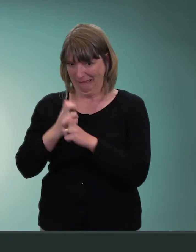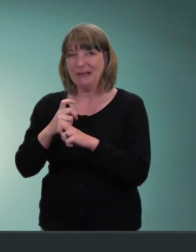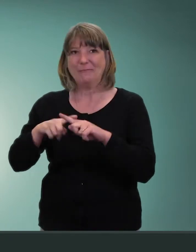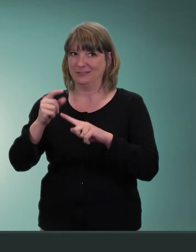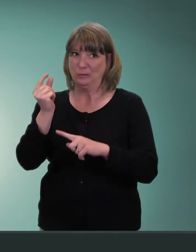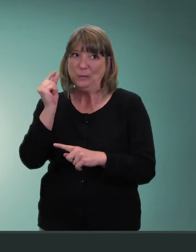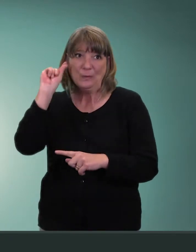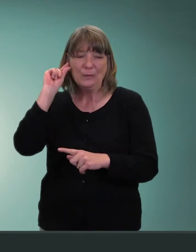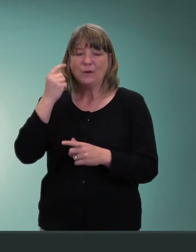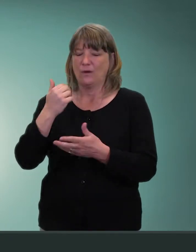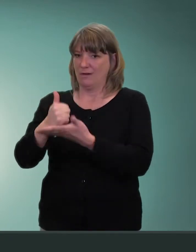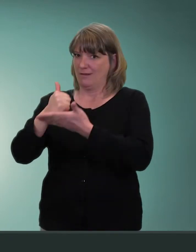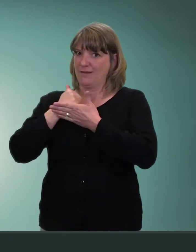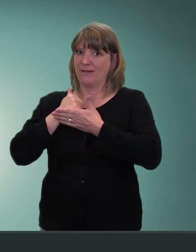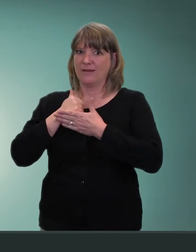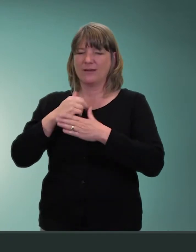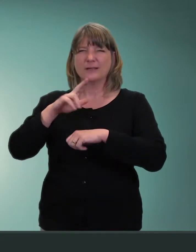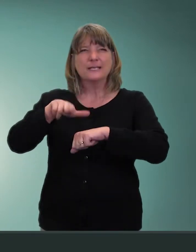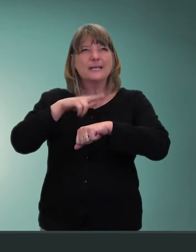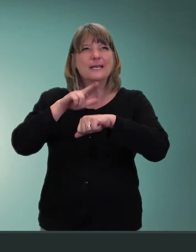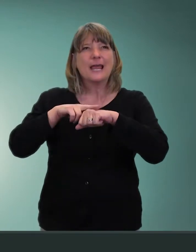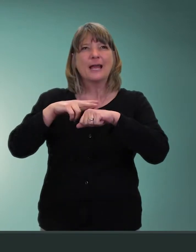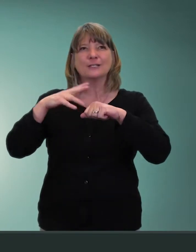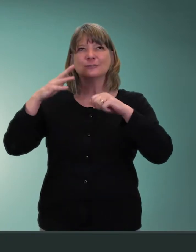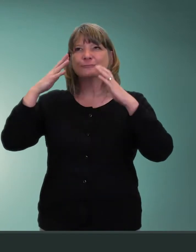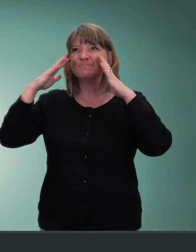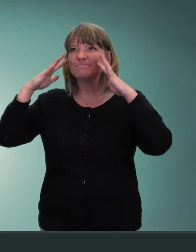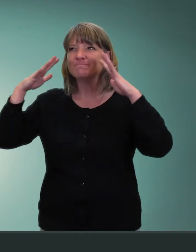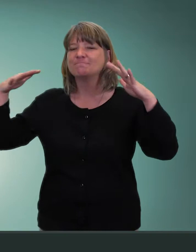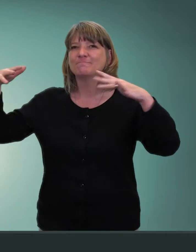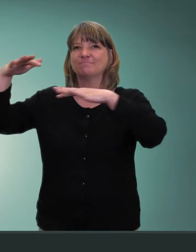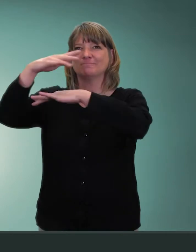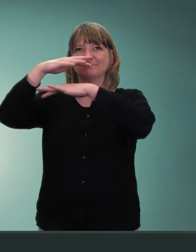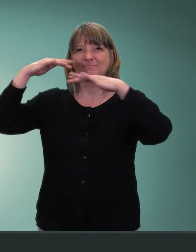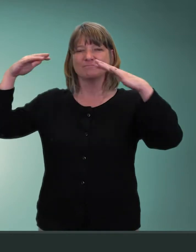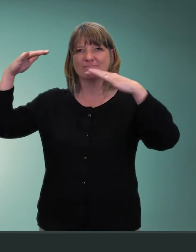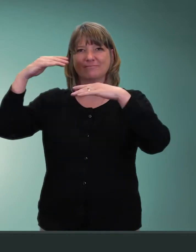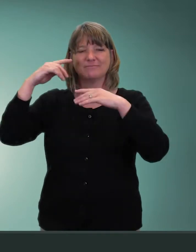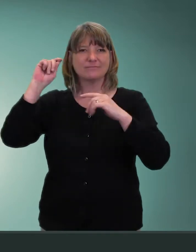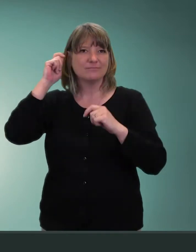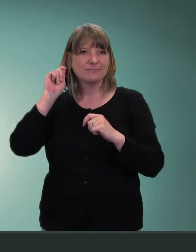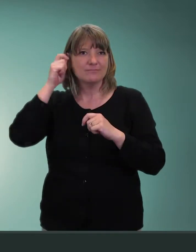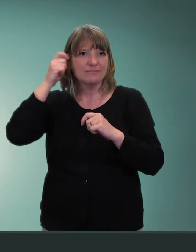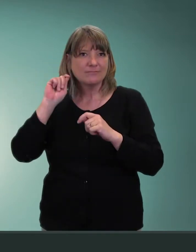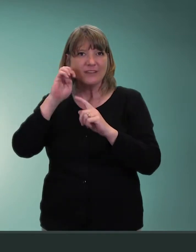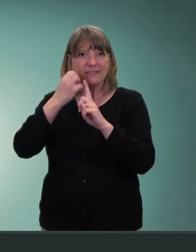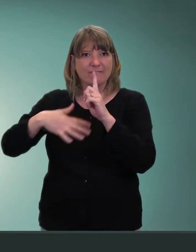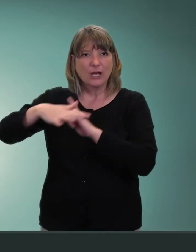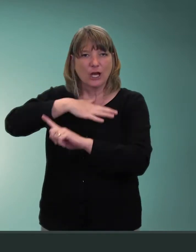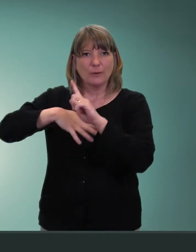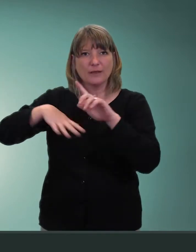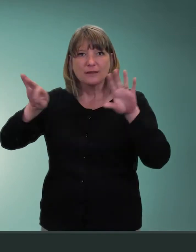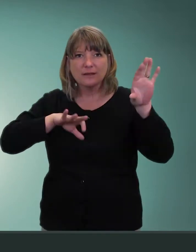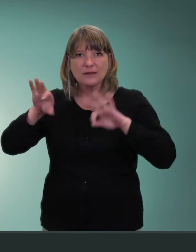but it does help me a lot. It helps with natural sound and choosing what kind of environment I'm in,